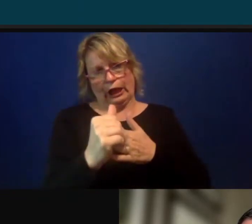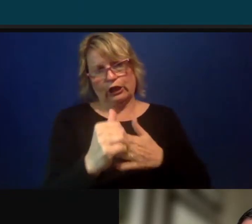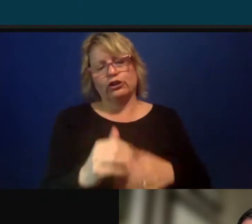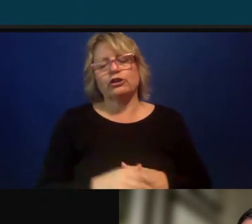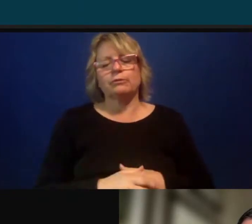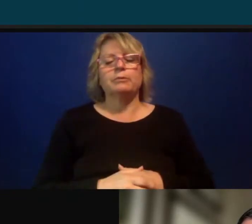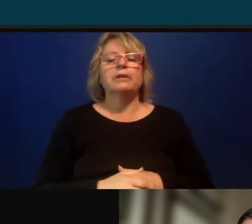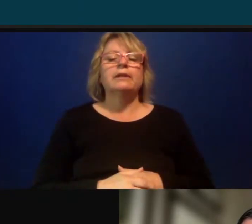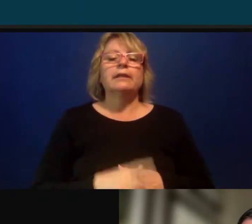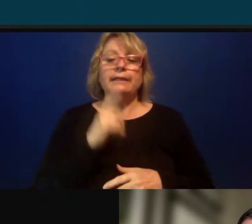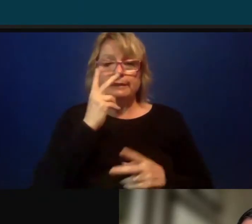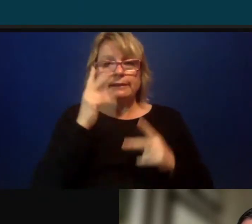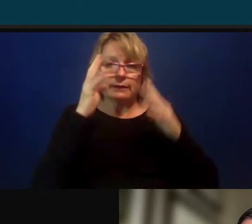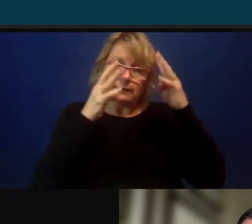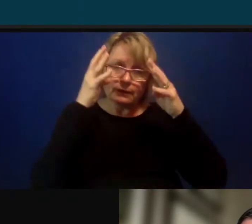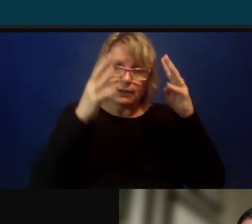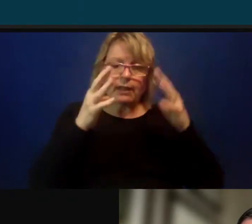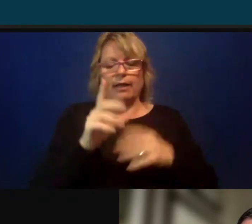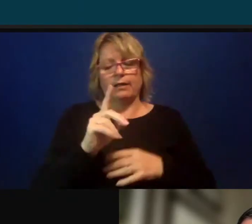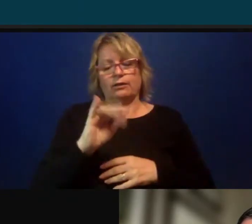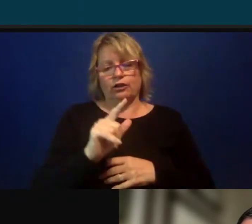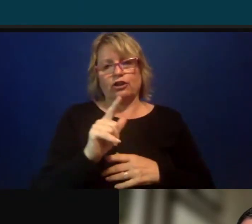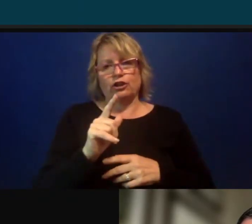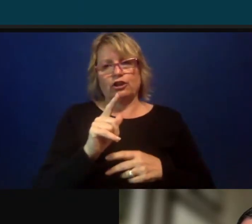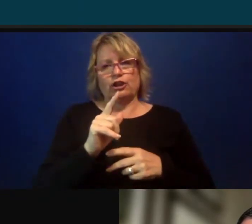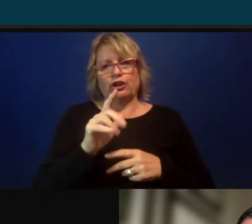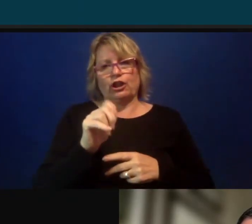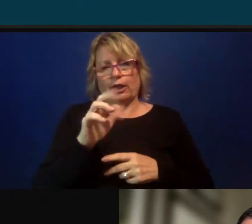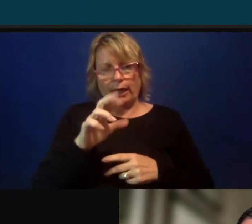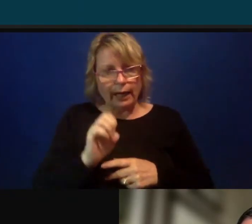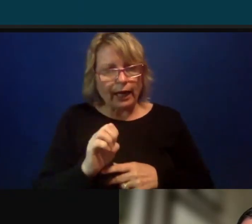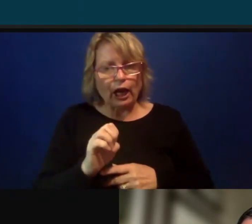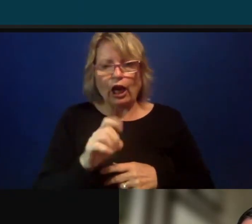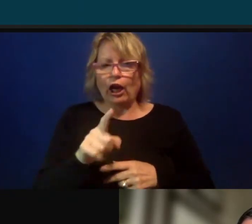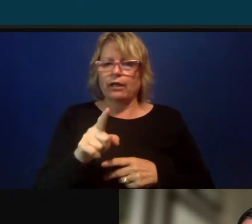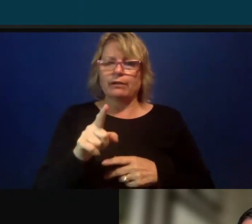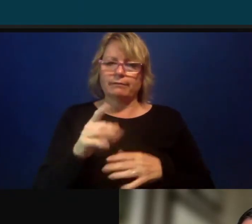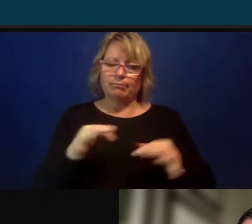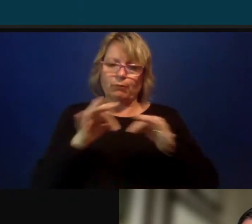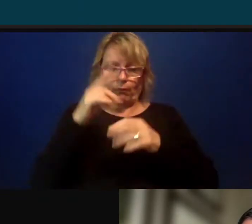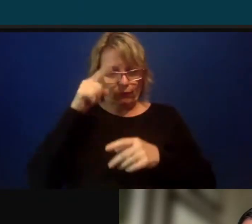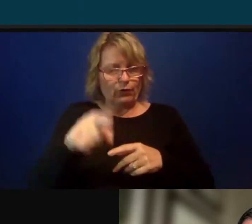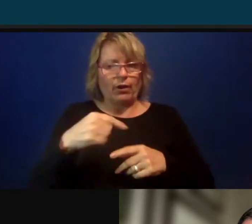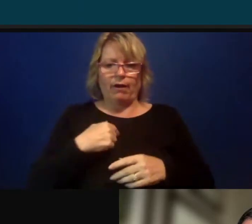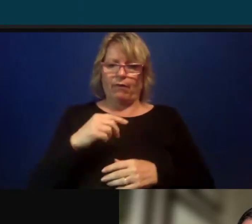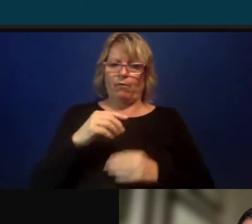see innovation in digital care as his calling, holding more than 50 US issued patents in this